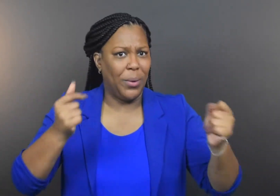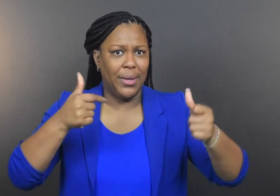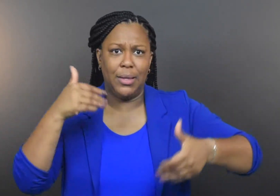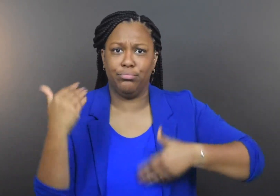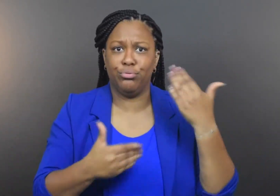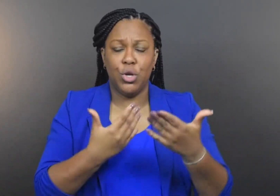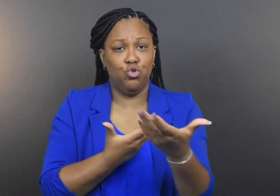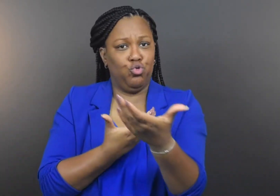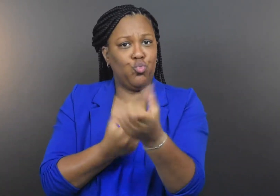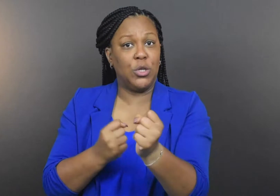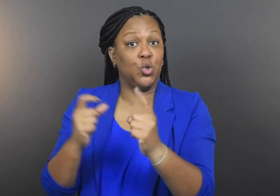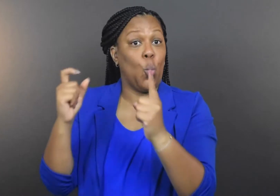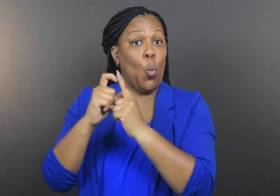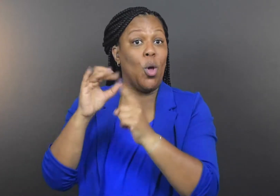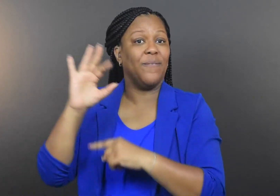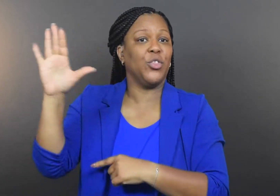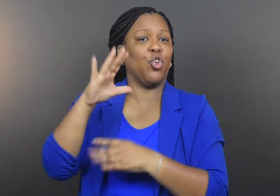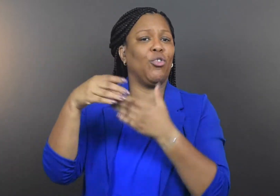trusting in the words of their leaders.